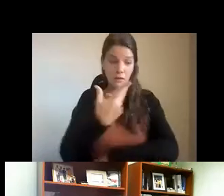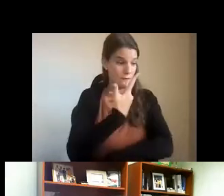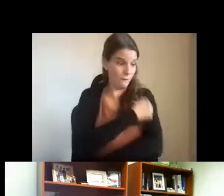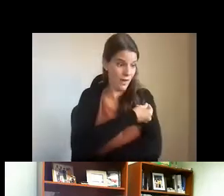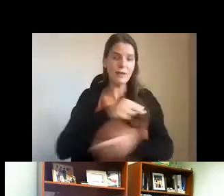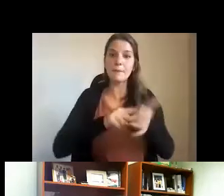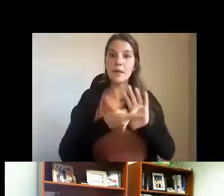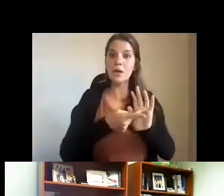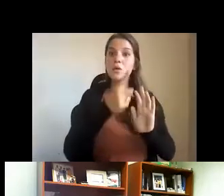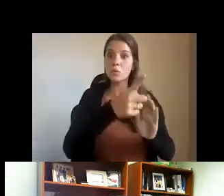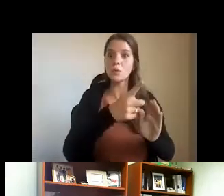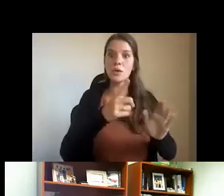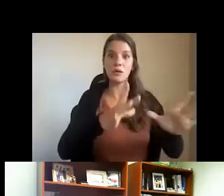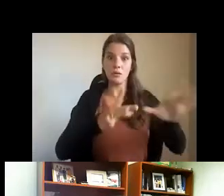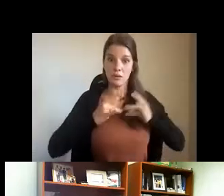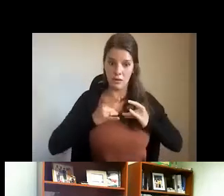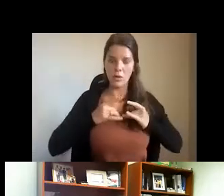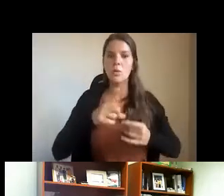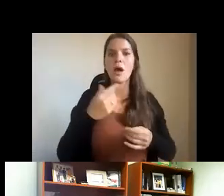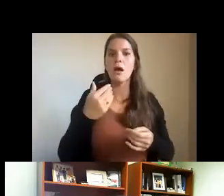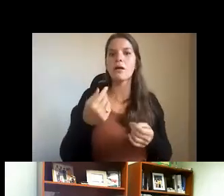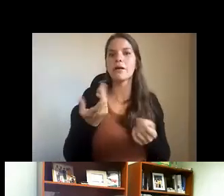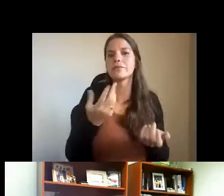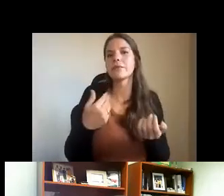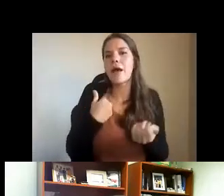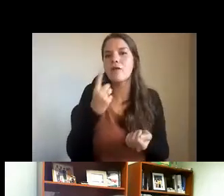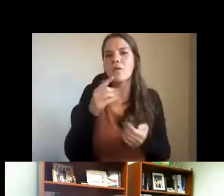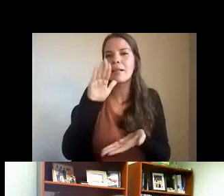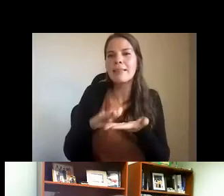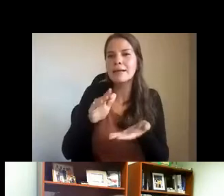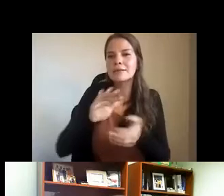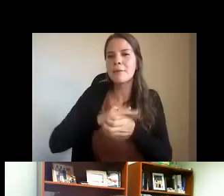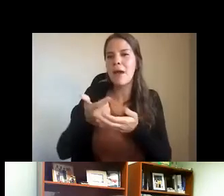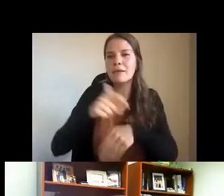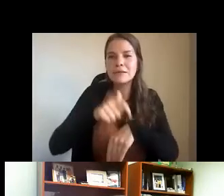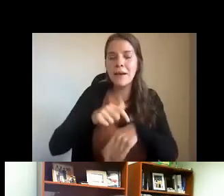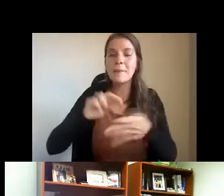the virus for fewer days, and that means a lower chance of transmitting the virus to your family